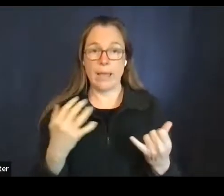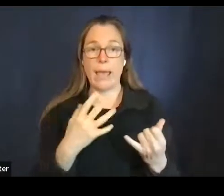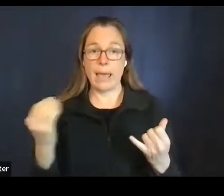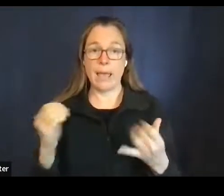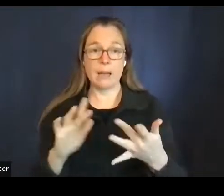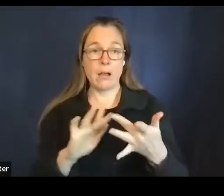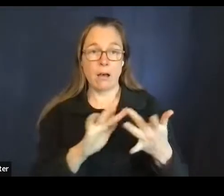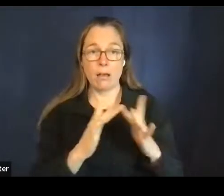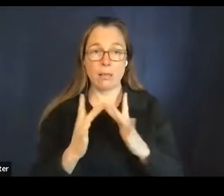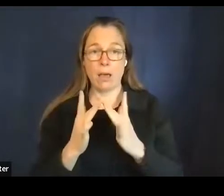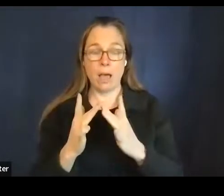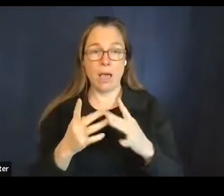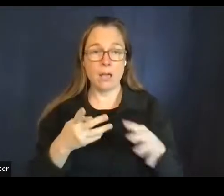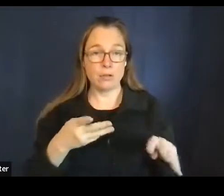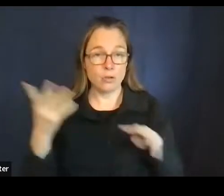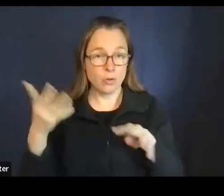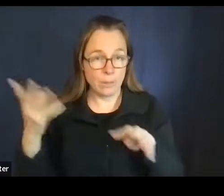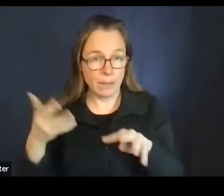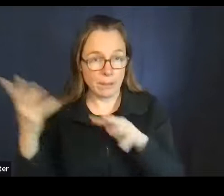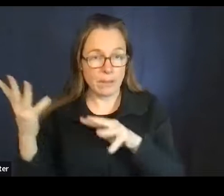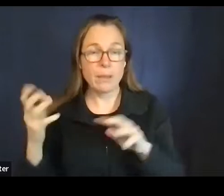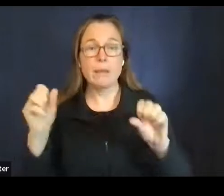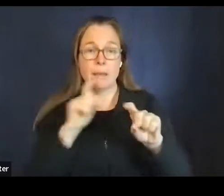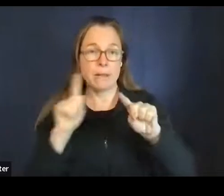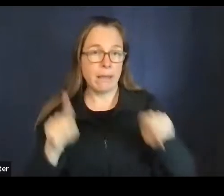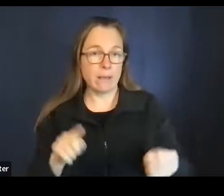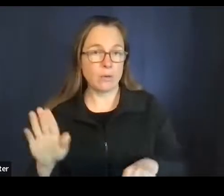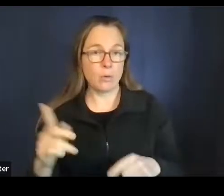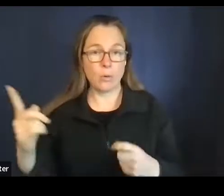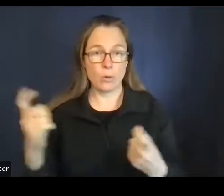So we will be able to answer questions after today's remarks